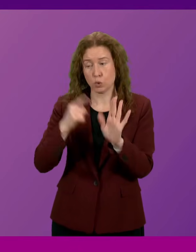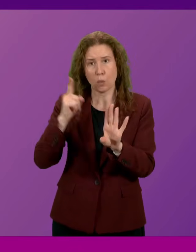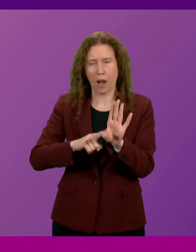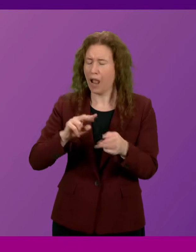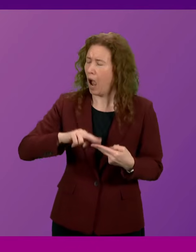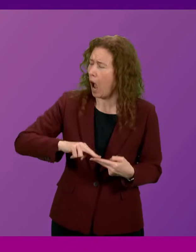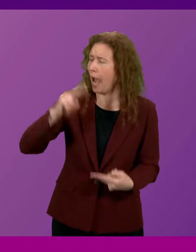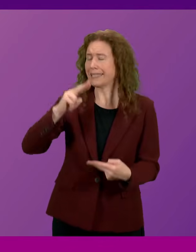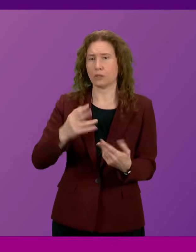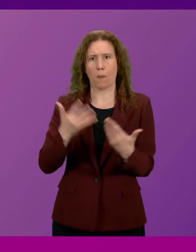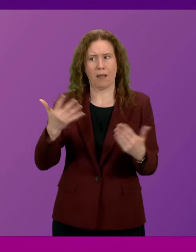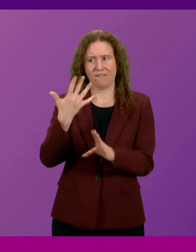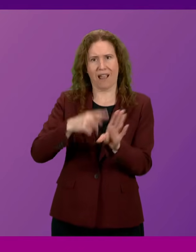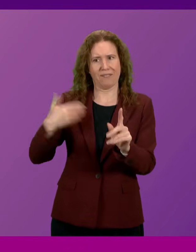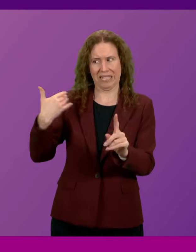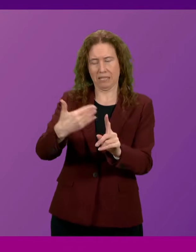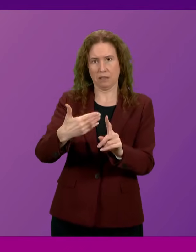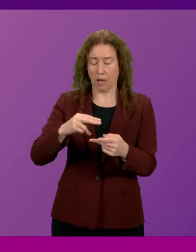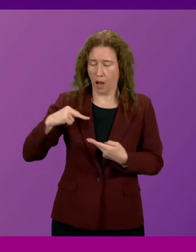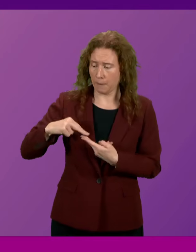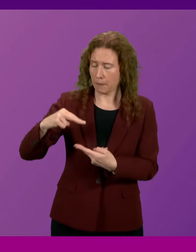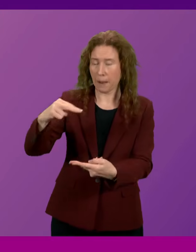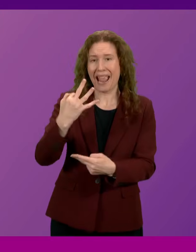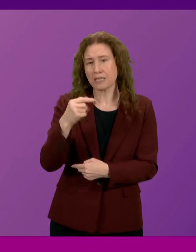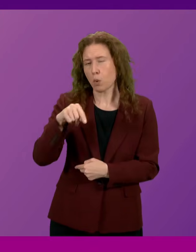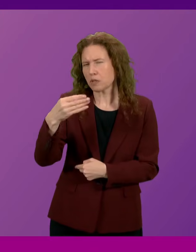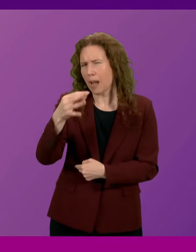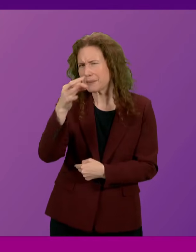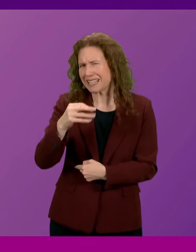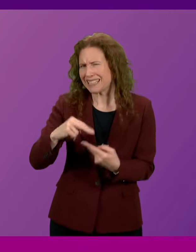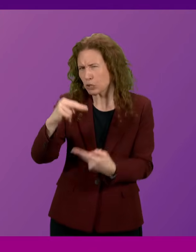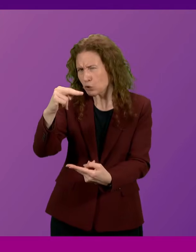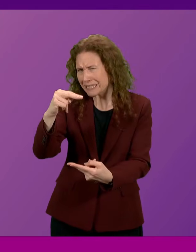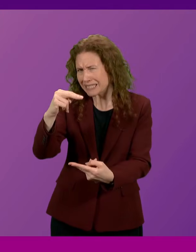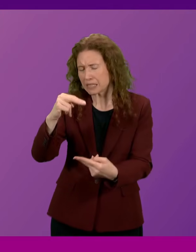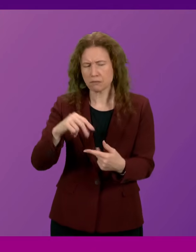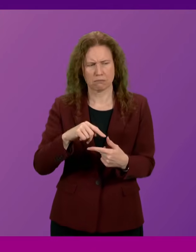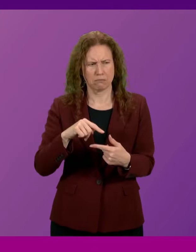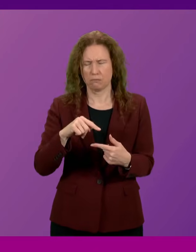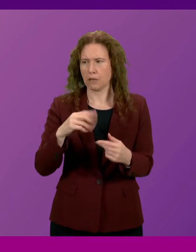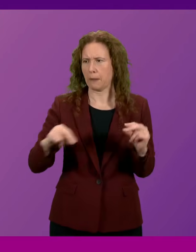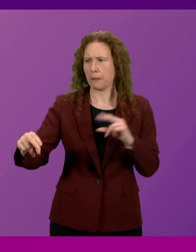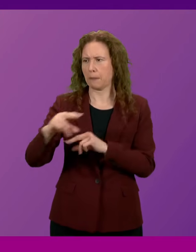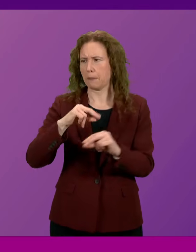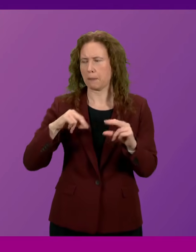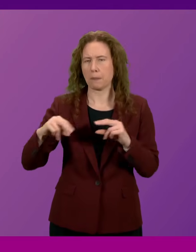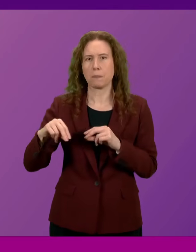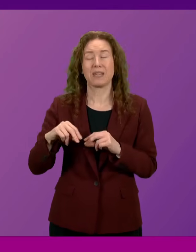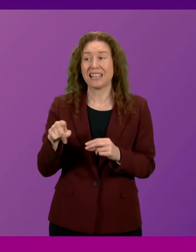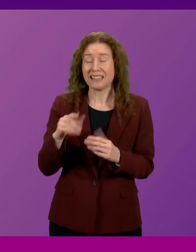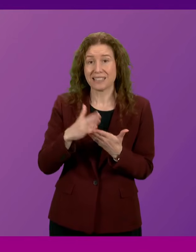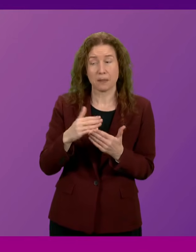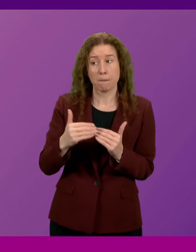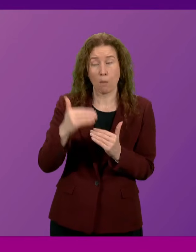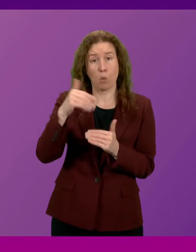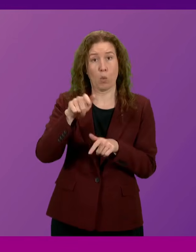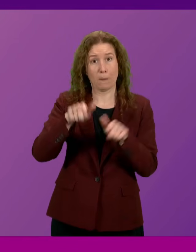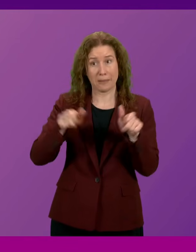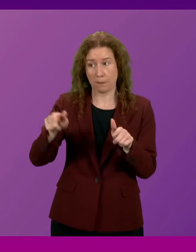in five years—there was an 8.9 per cent increase. More people are being treated